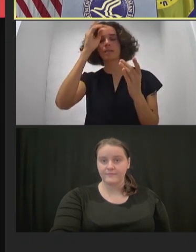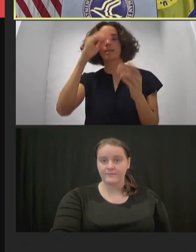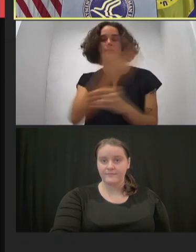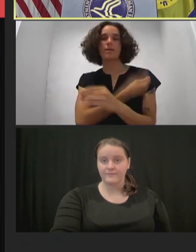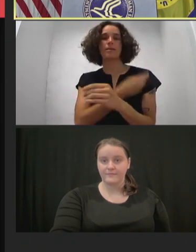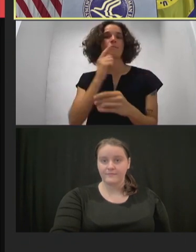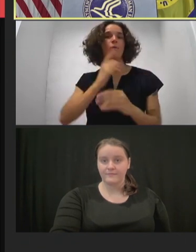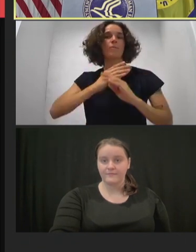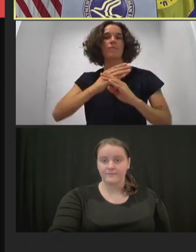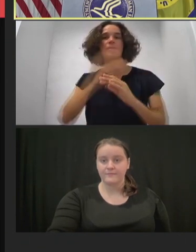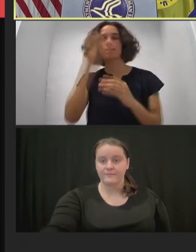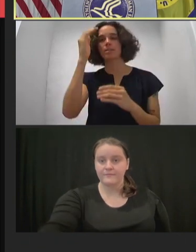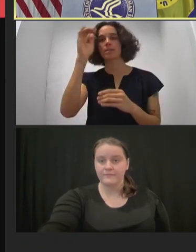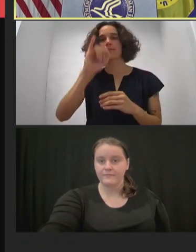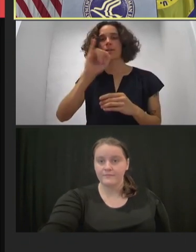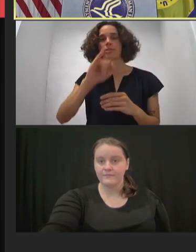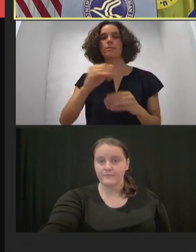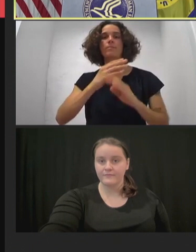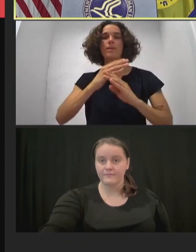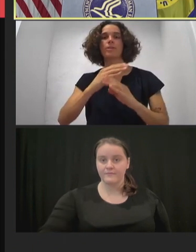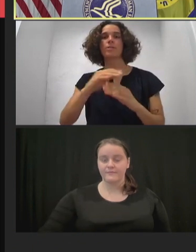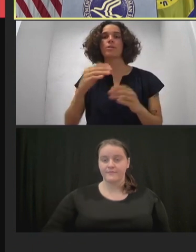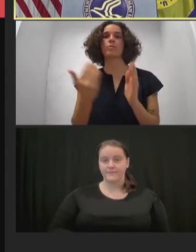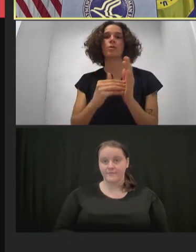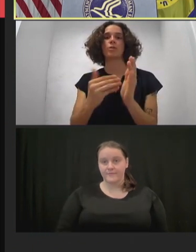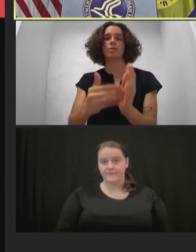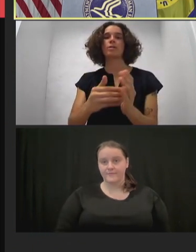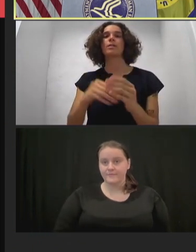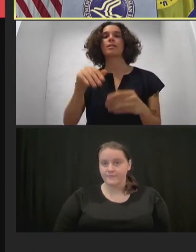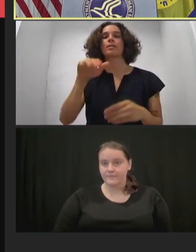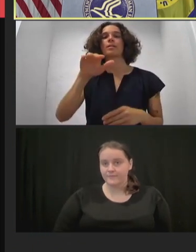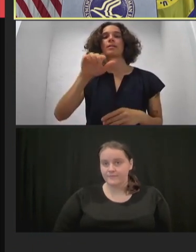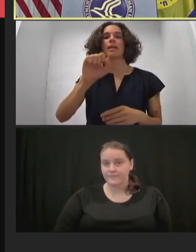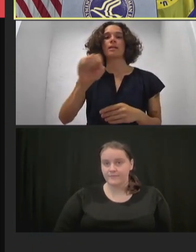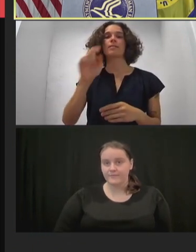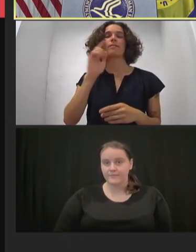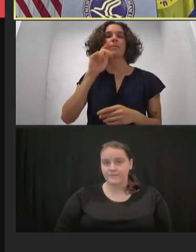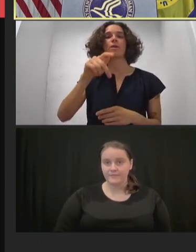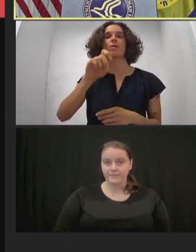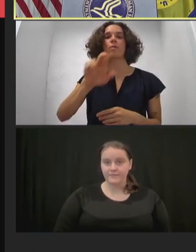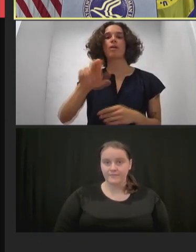as for prevention of recurrence. And in the case of POR or prevention of recurrence, these vaccines